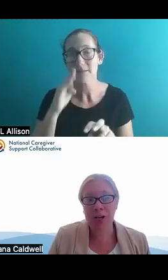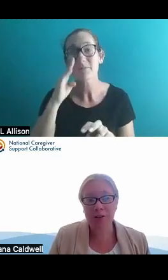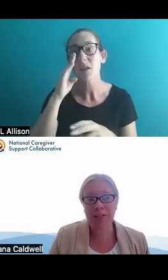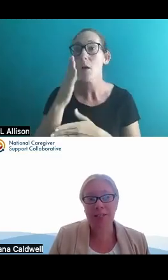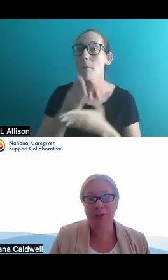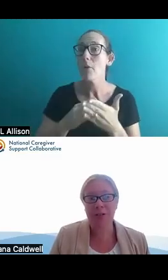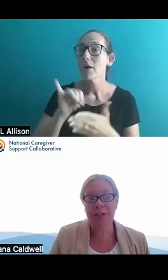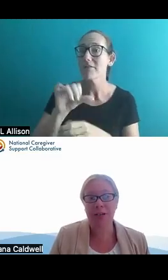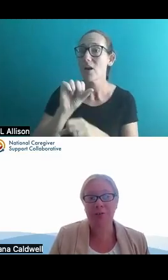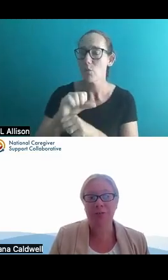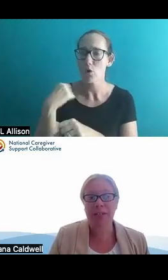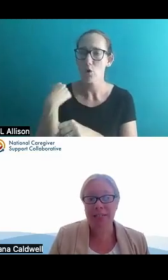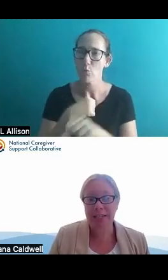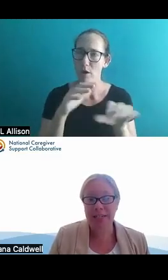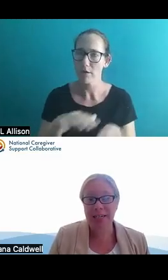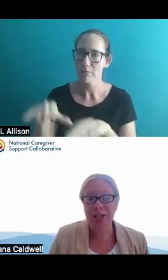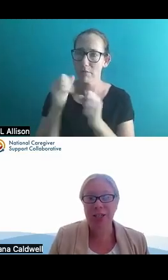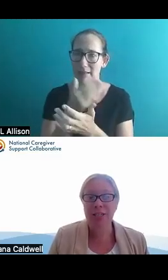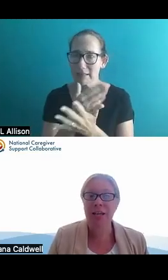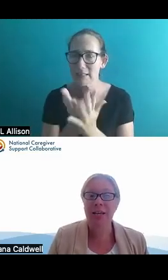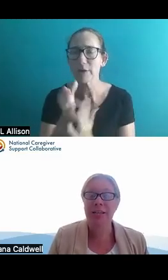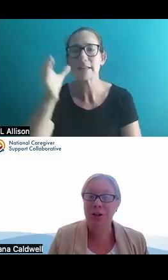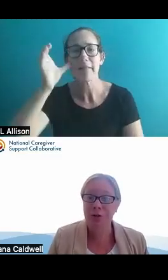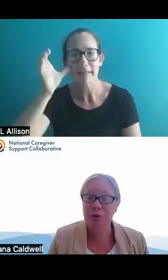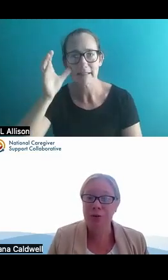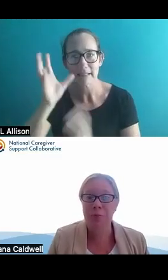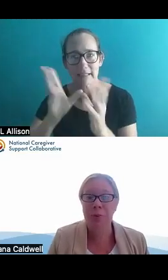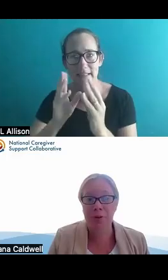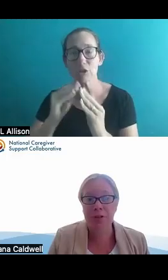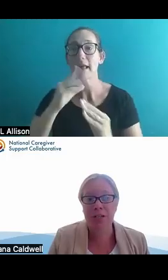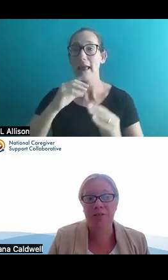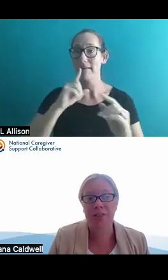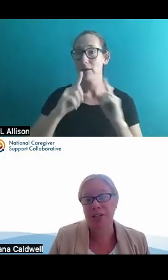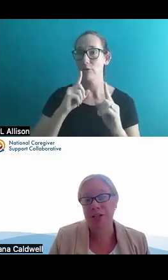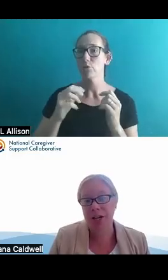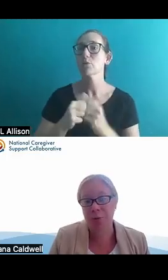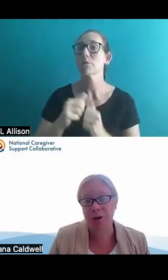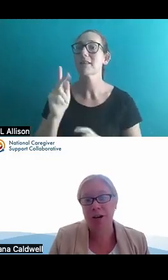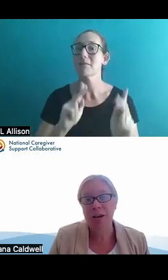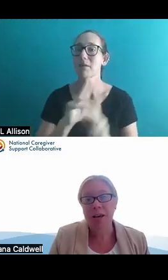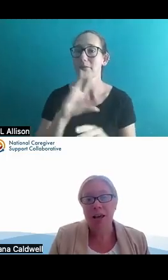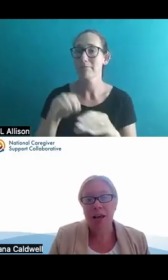we held a series of listening sessions and interviews with members of the aging network